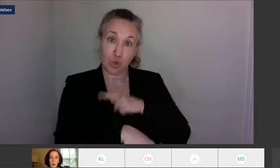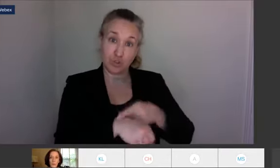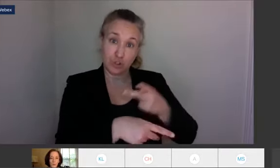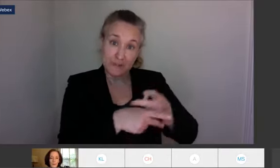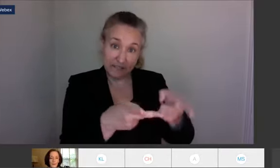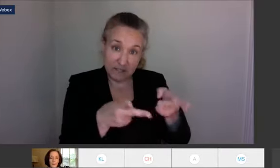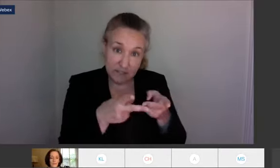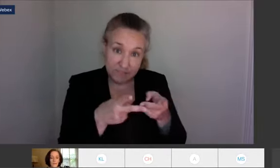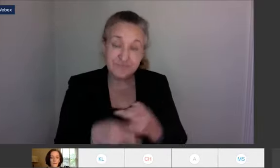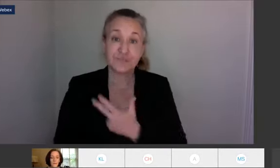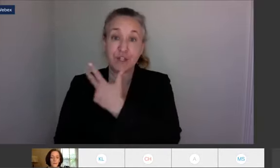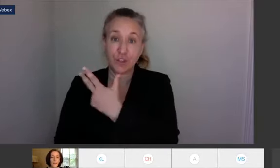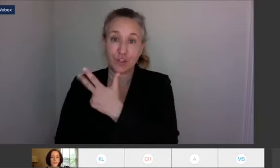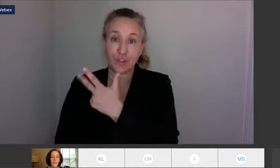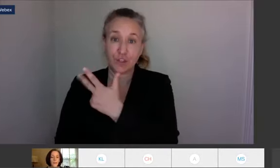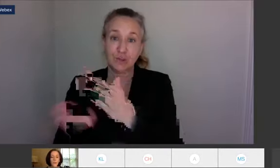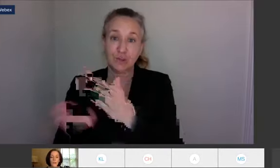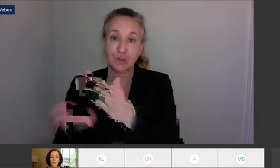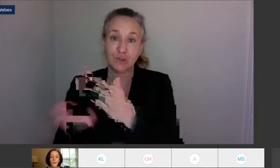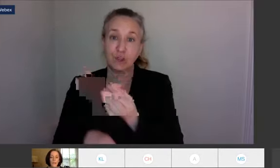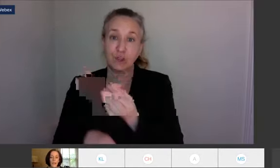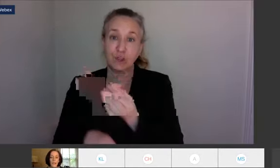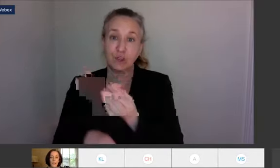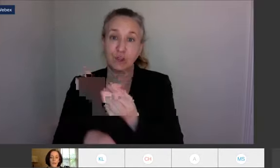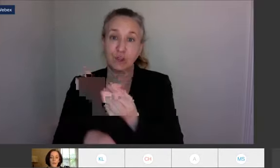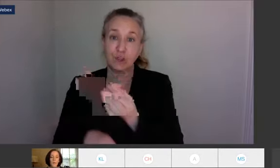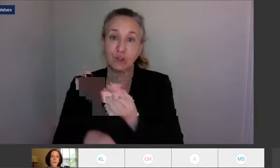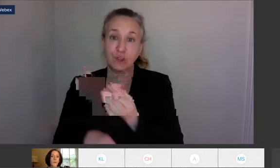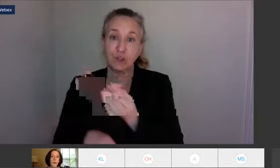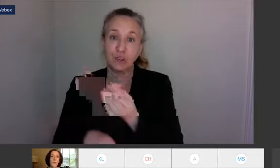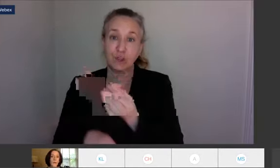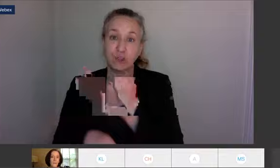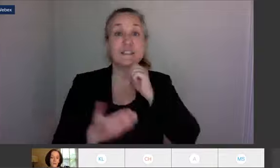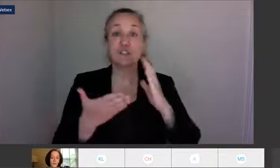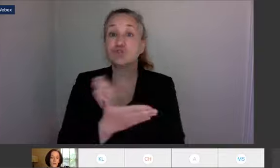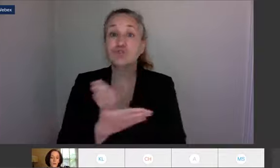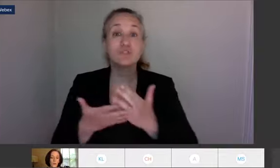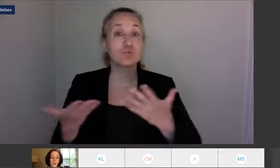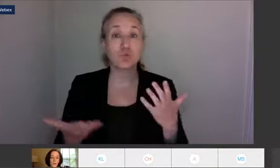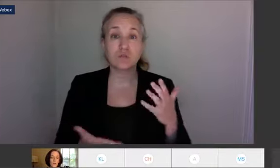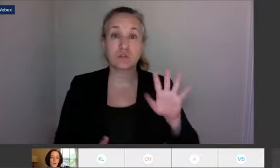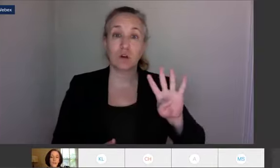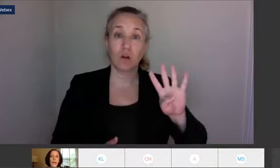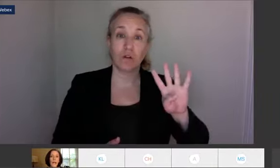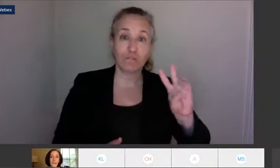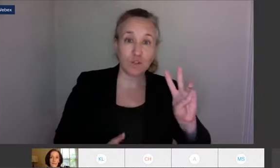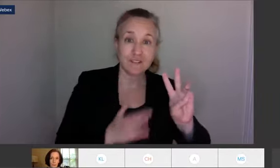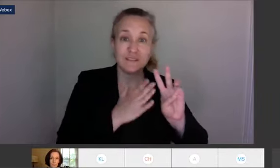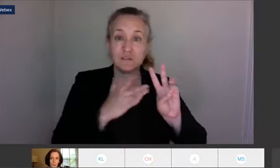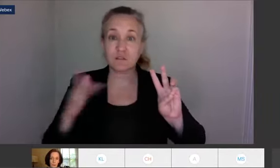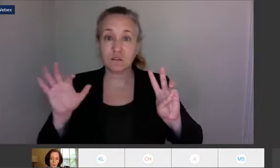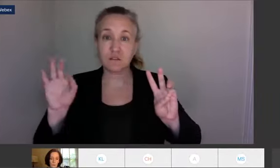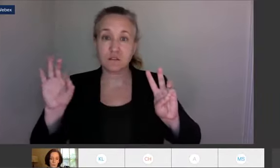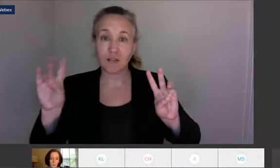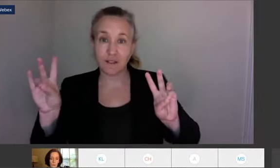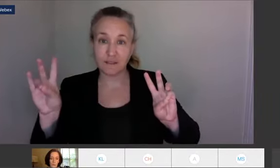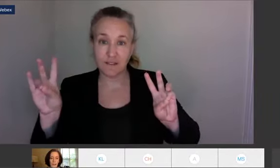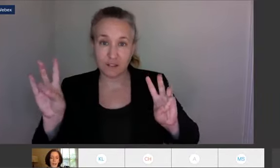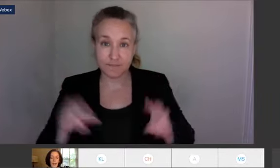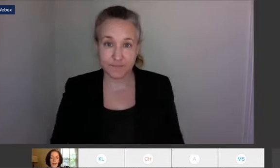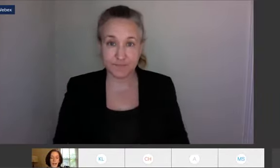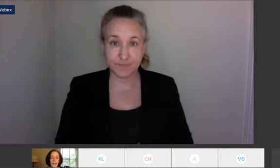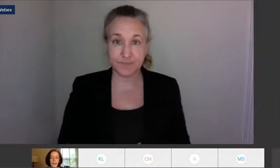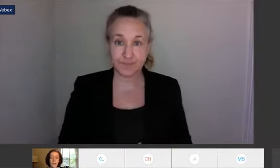private residence they ranged in age from 46 years old to 97 years old and in